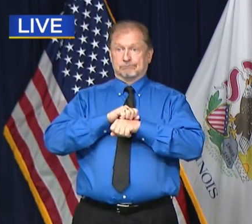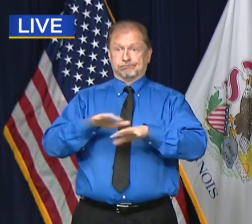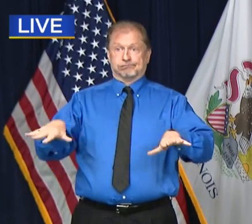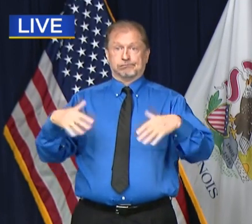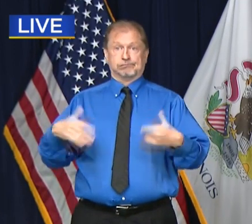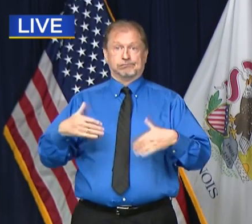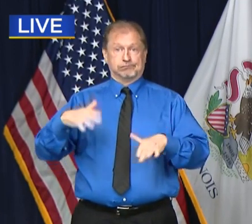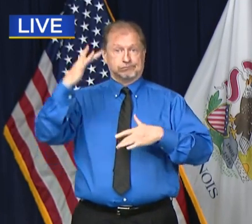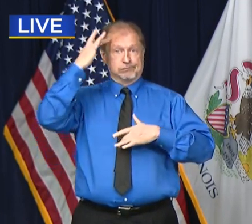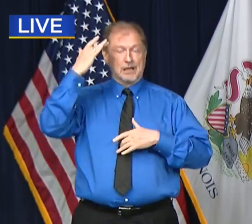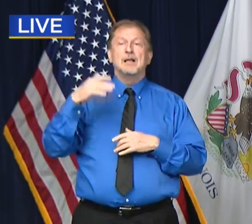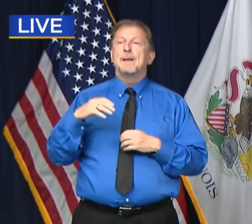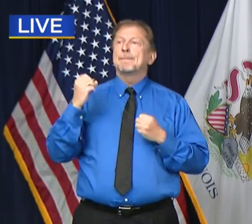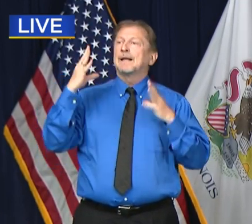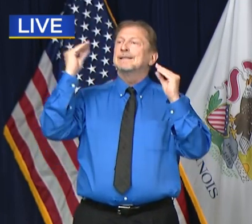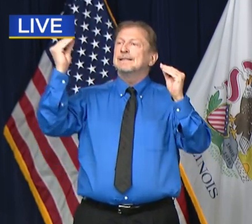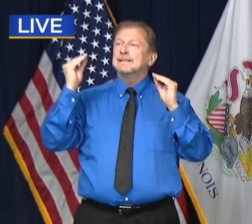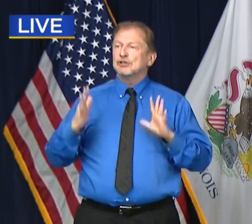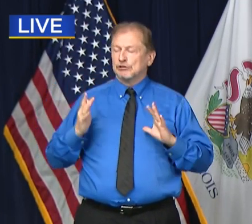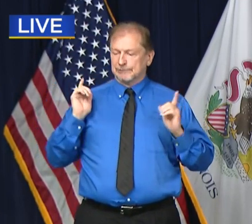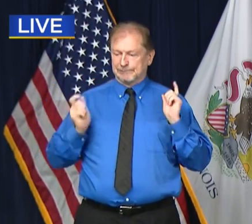THEY NEED TO BUILD A BETTER